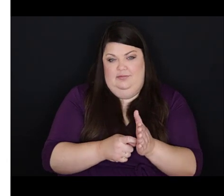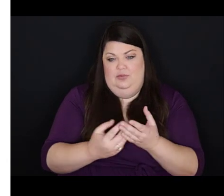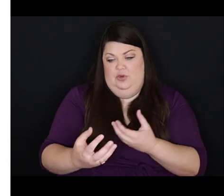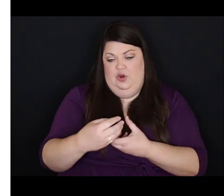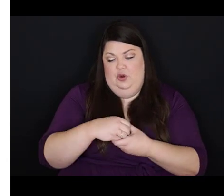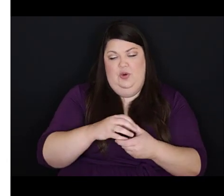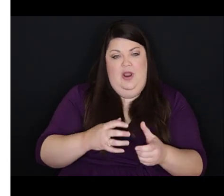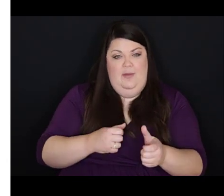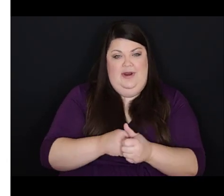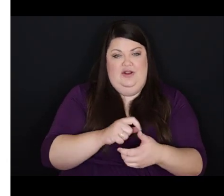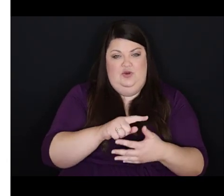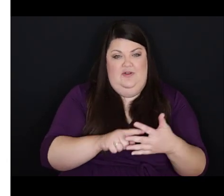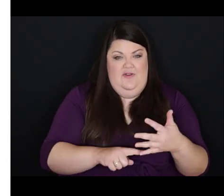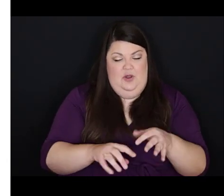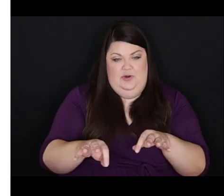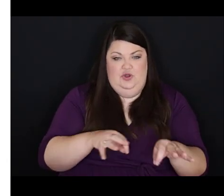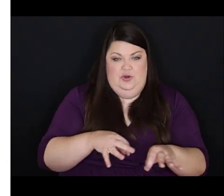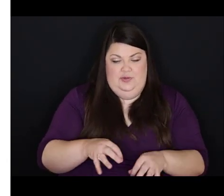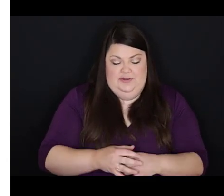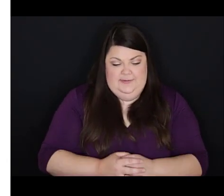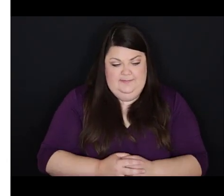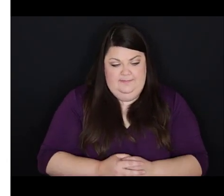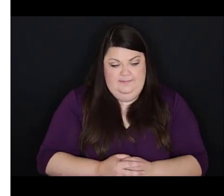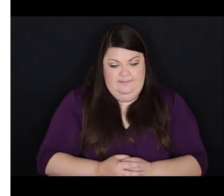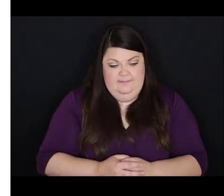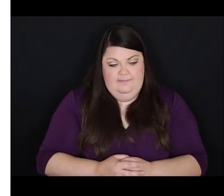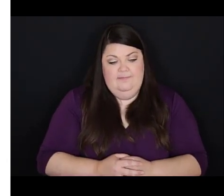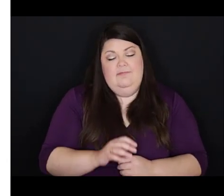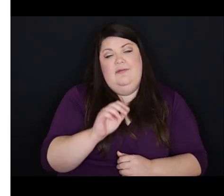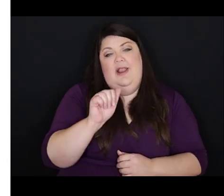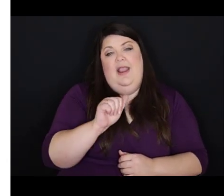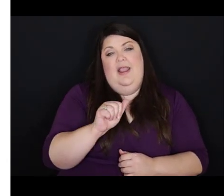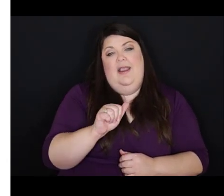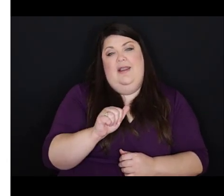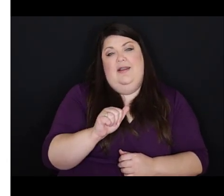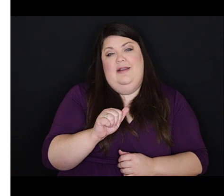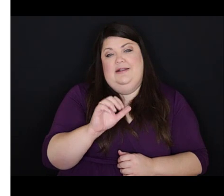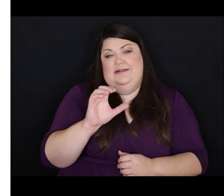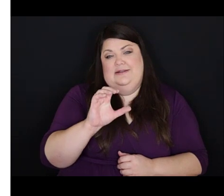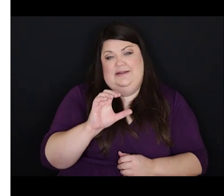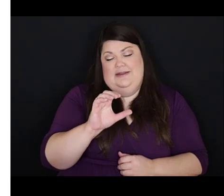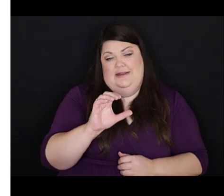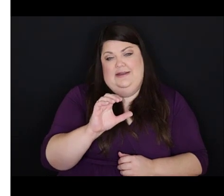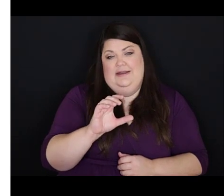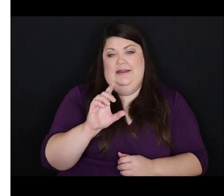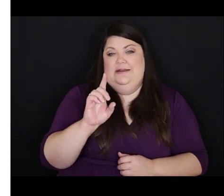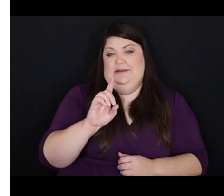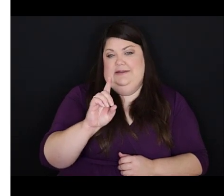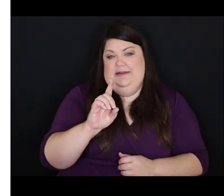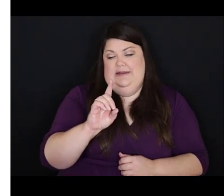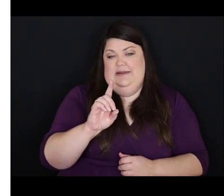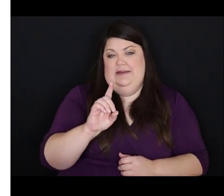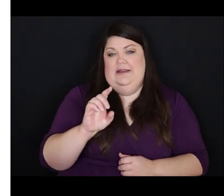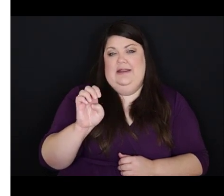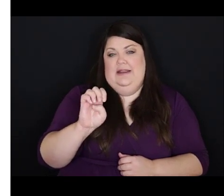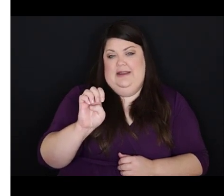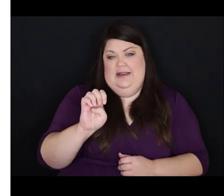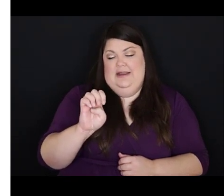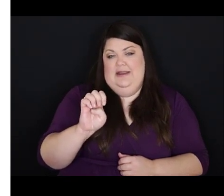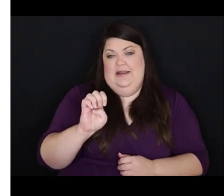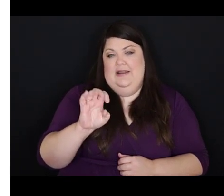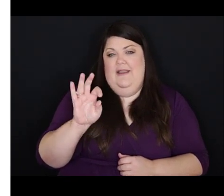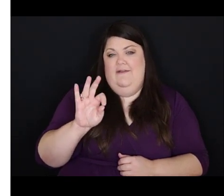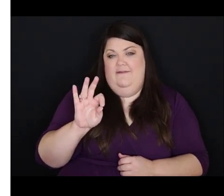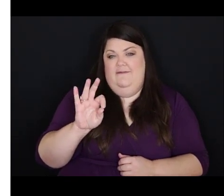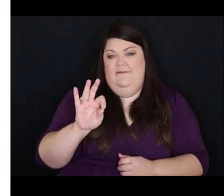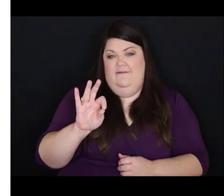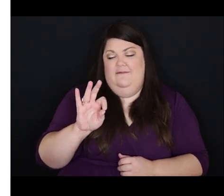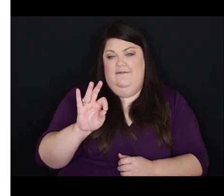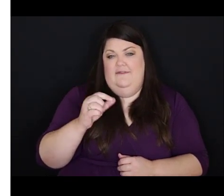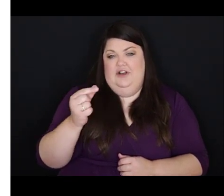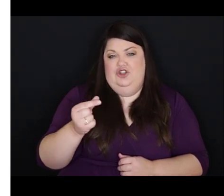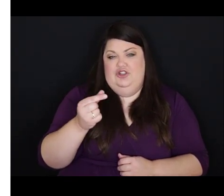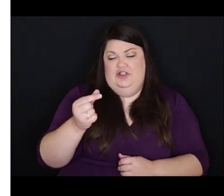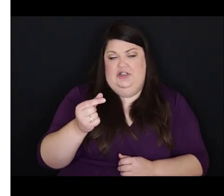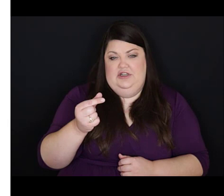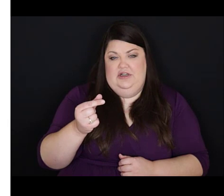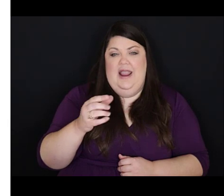updates to the following Descriptions: (a), (c), (d), (e), (f), (g), and (i).